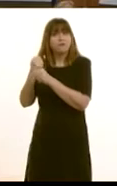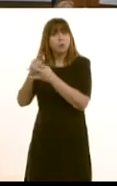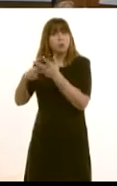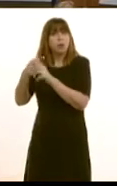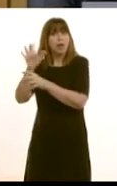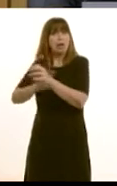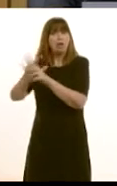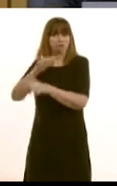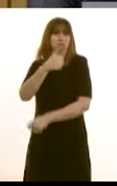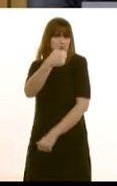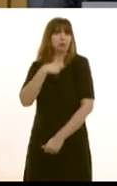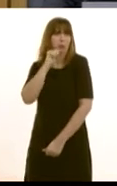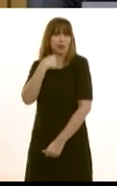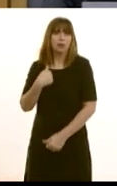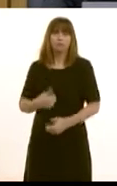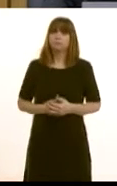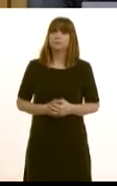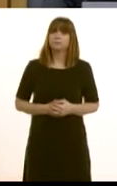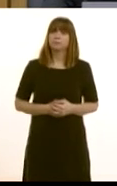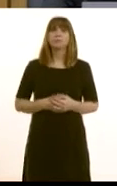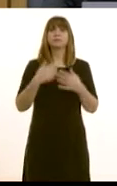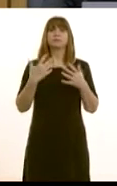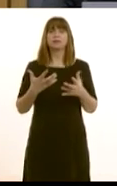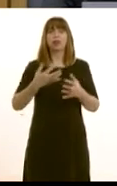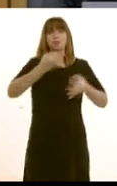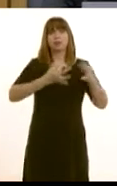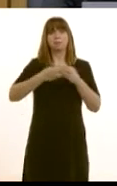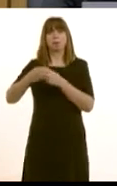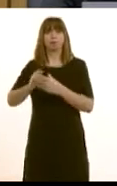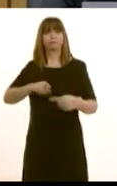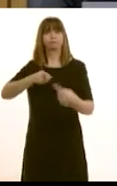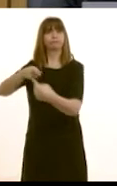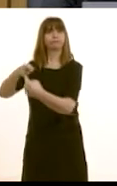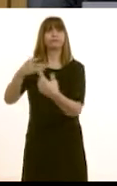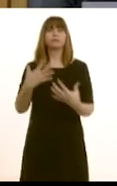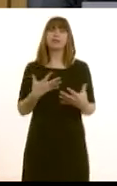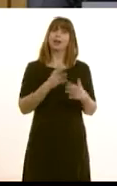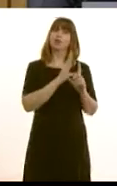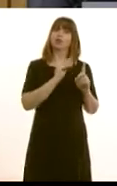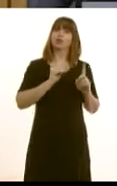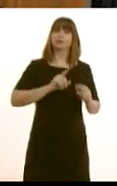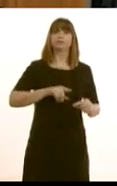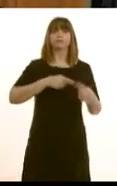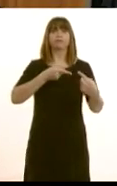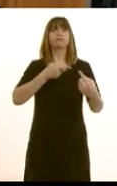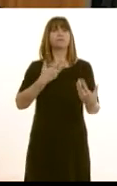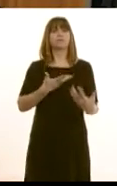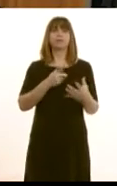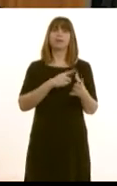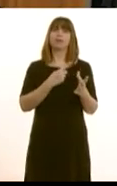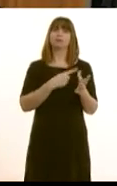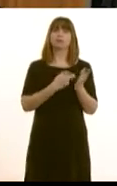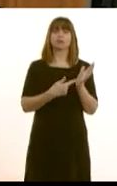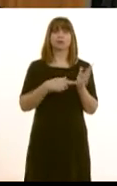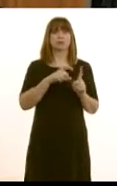move to questions from the party leaders, and, first this afternoon, we have the leader of the opposition, Andrew R. T. Davies. Andrew R.T. Davies: Thank you, Presiding Officer.